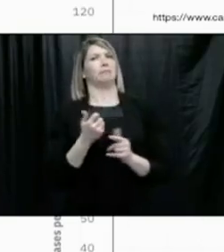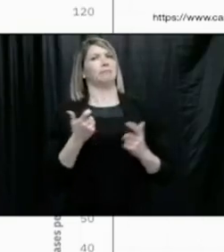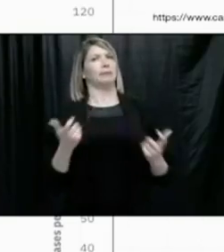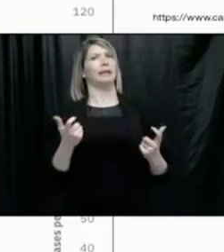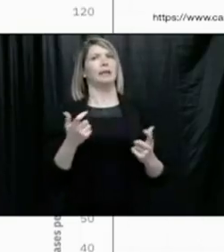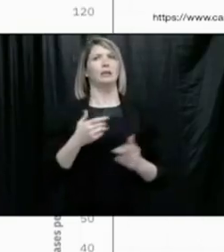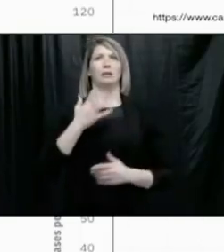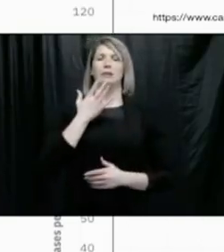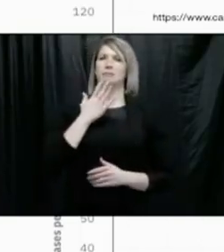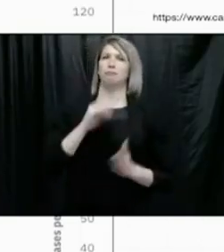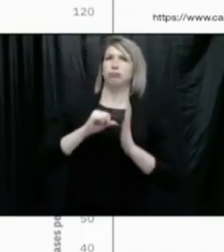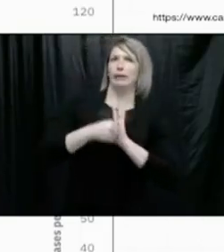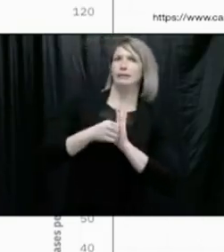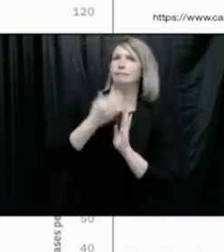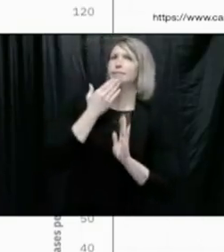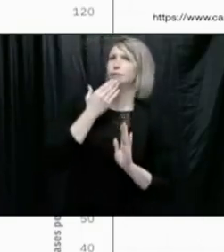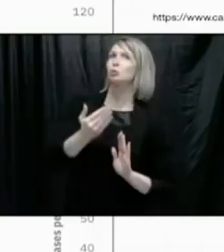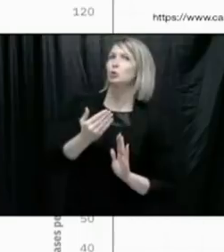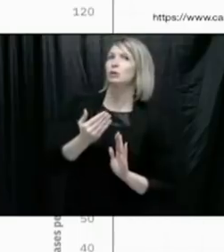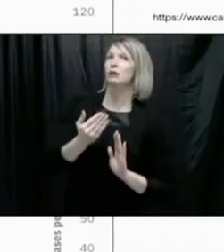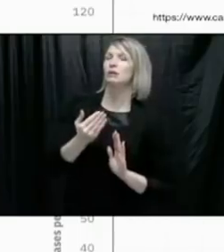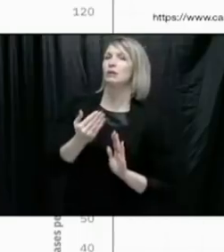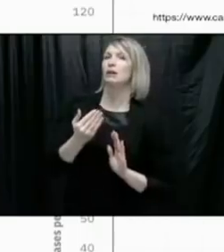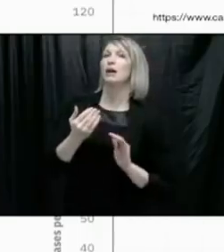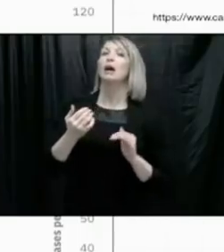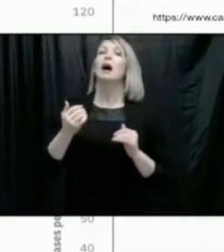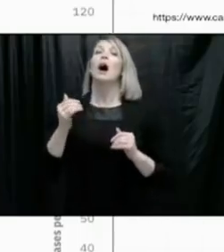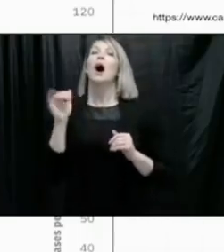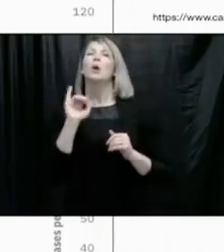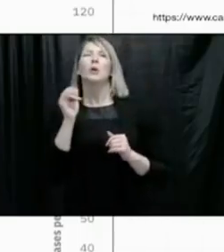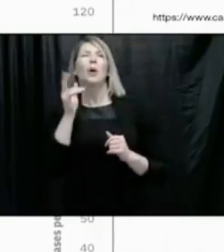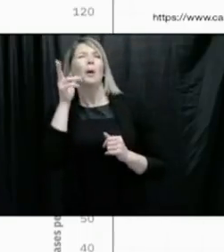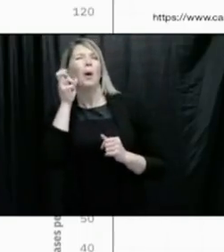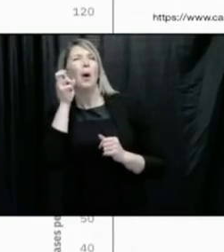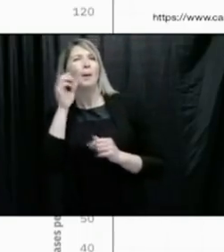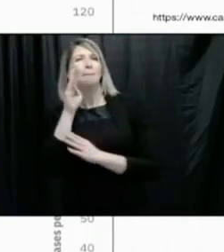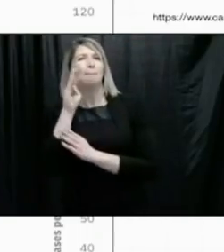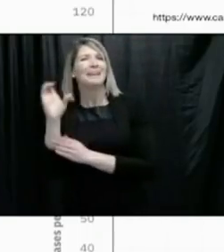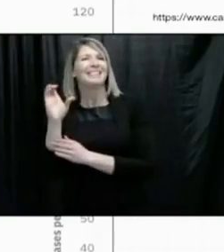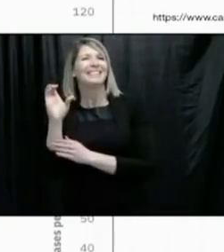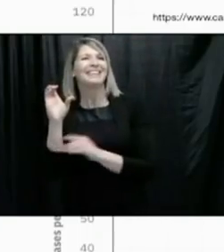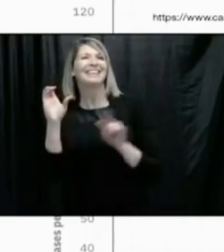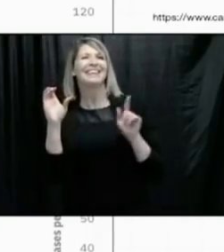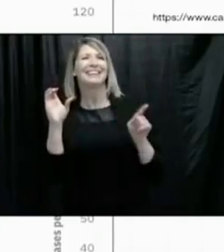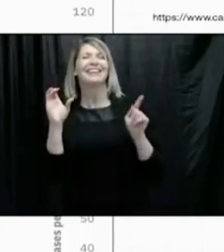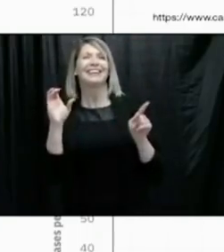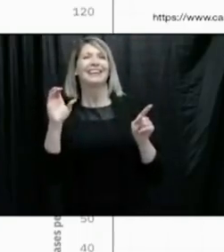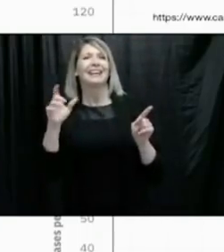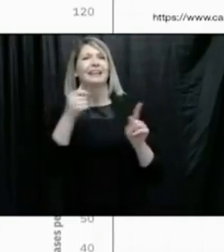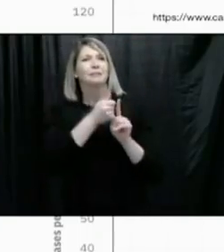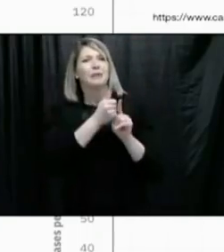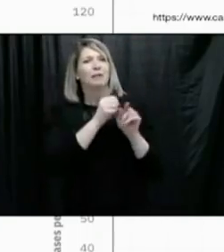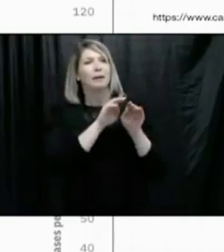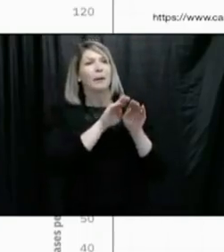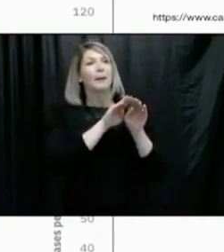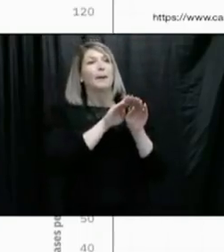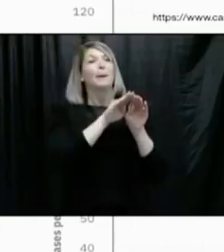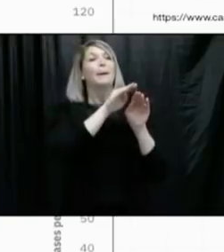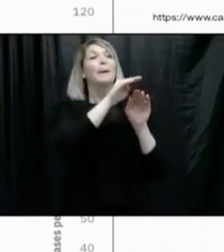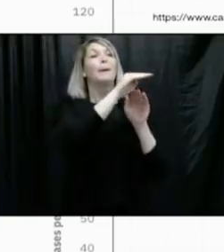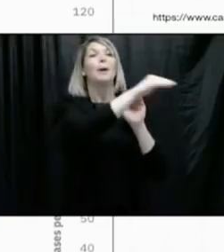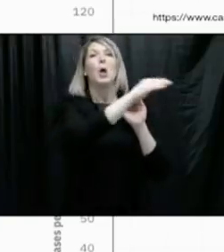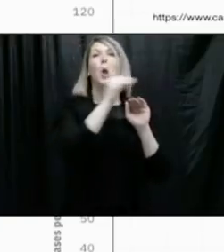IS, MADE A HUGE IMPACT SO NOW SO